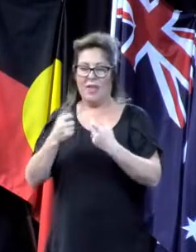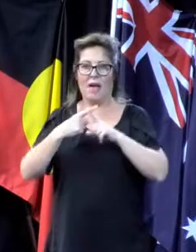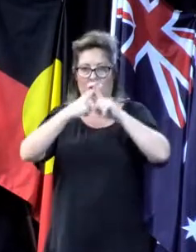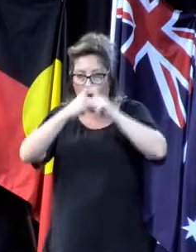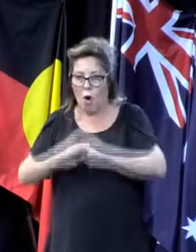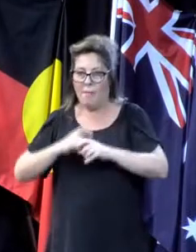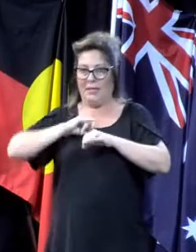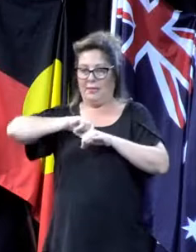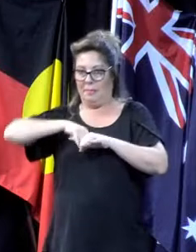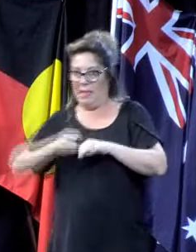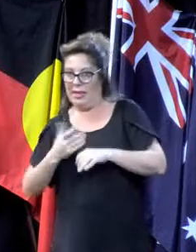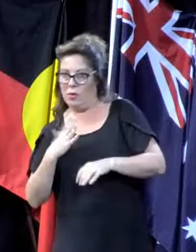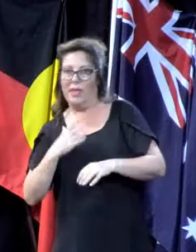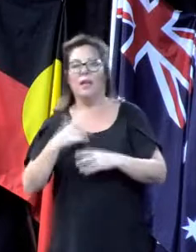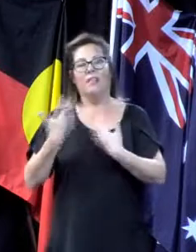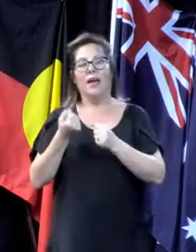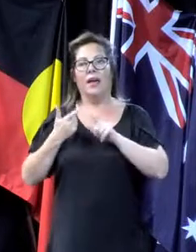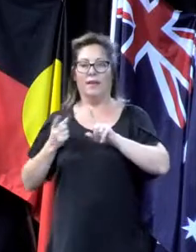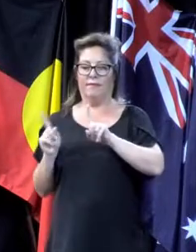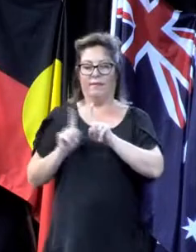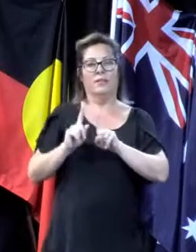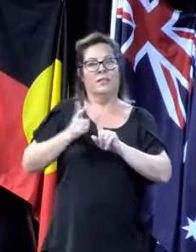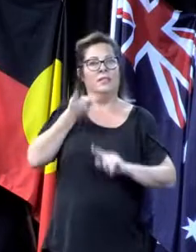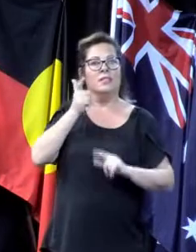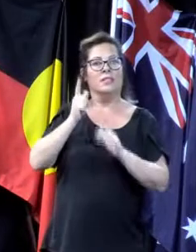they would have a teacher aide with them because the teacher aide will do